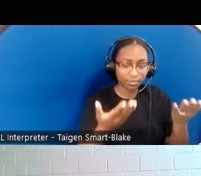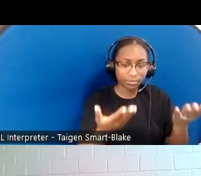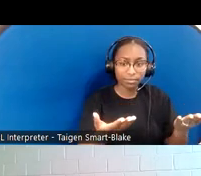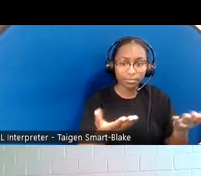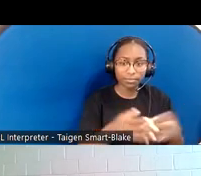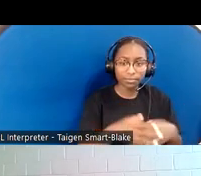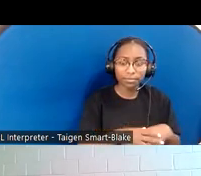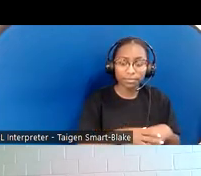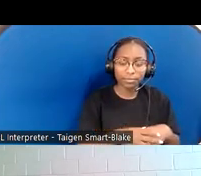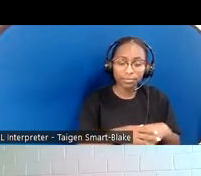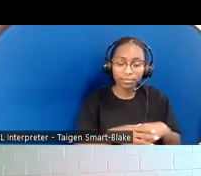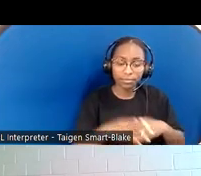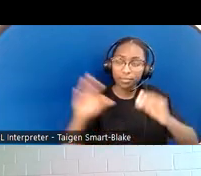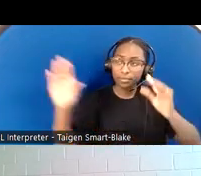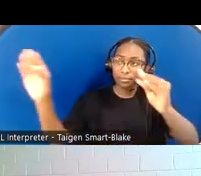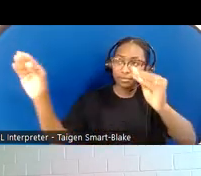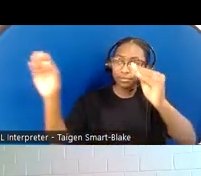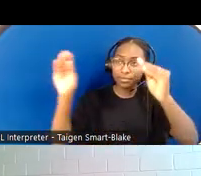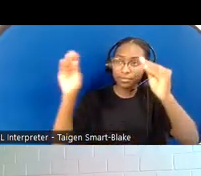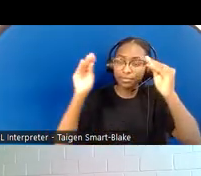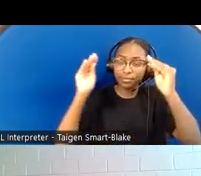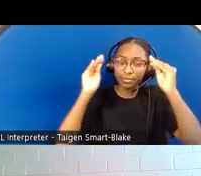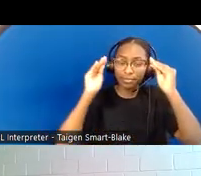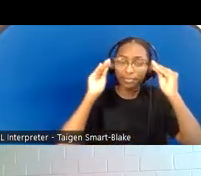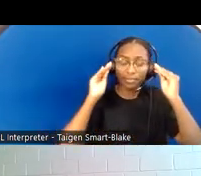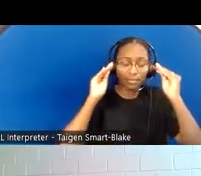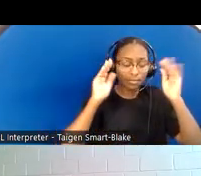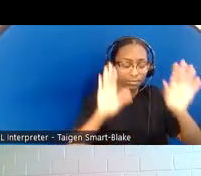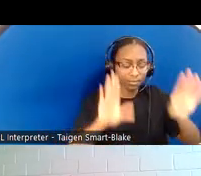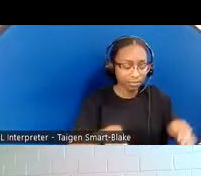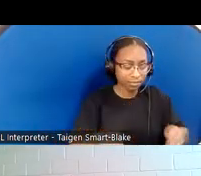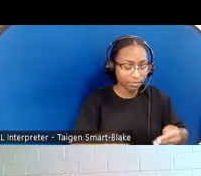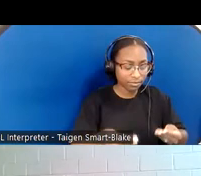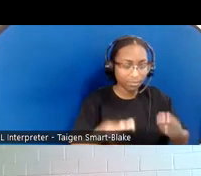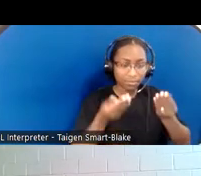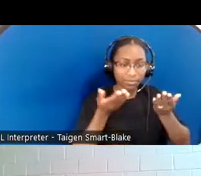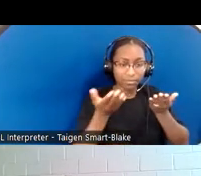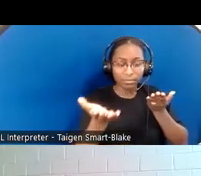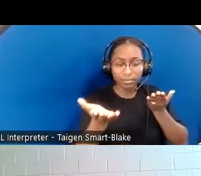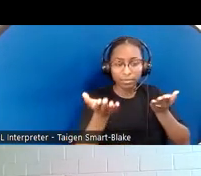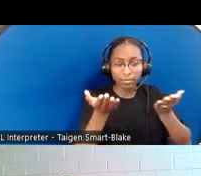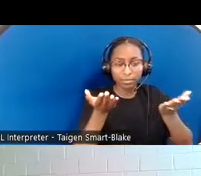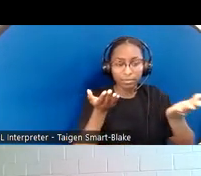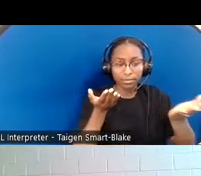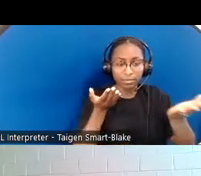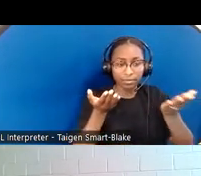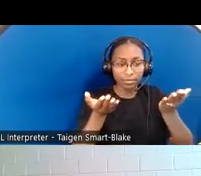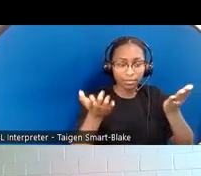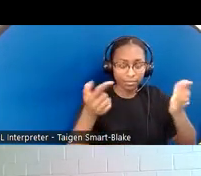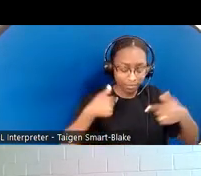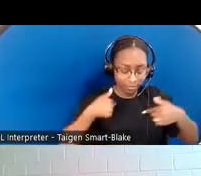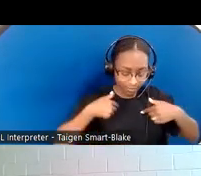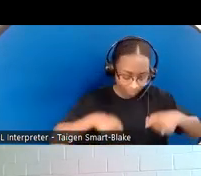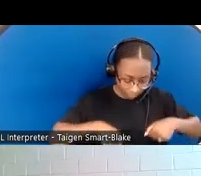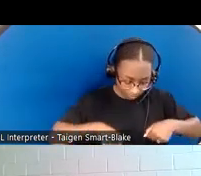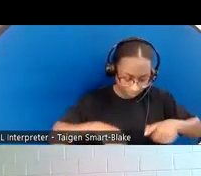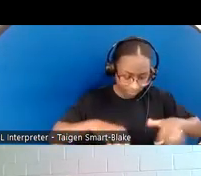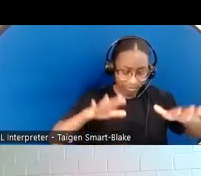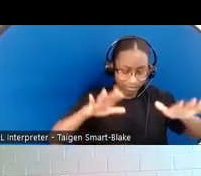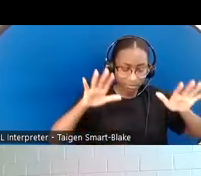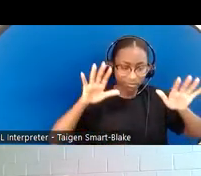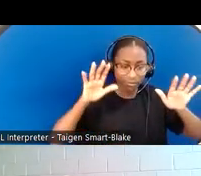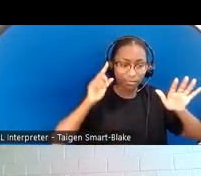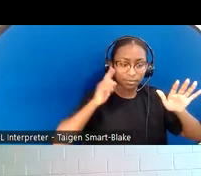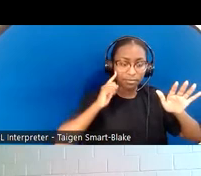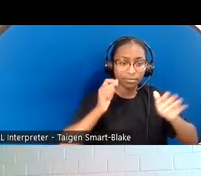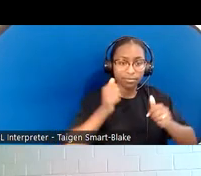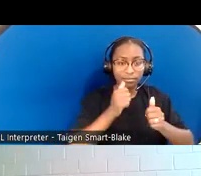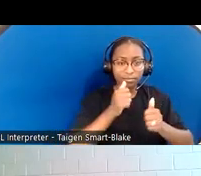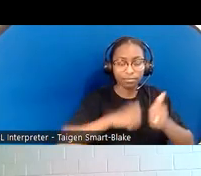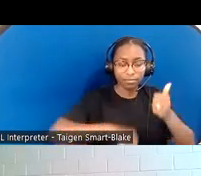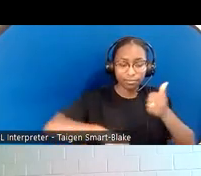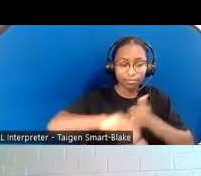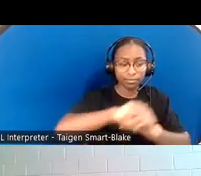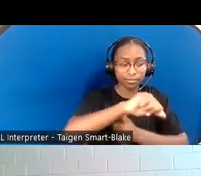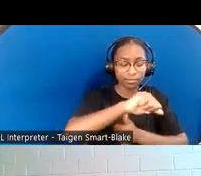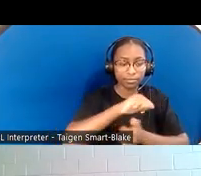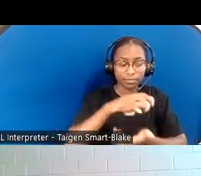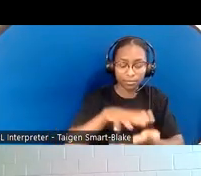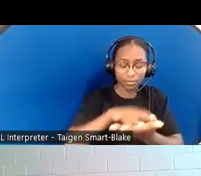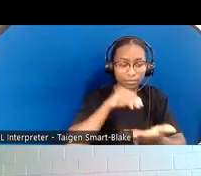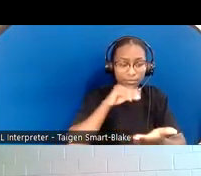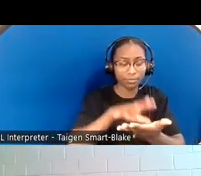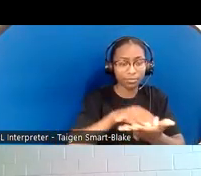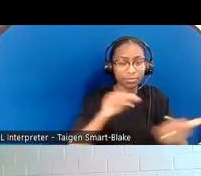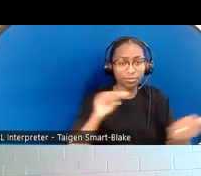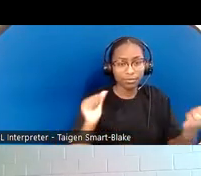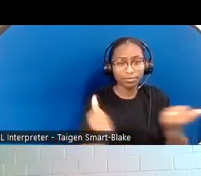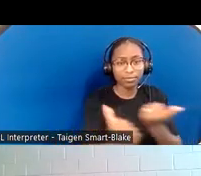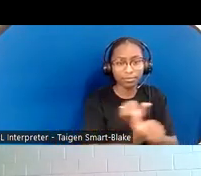Give ourselves for one another Learn to love each other